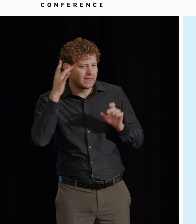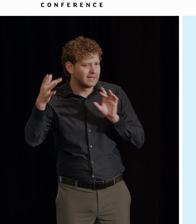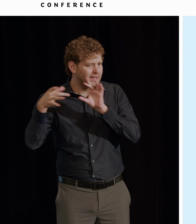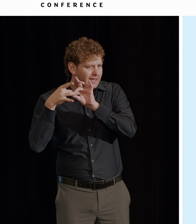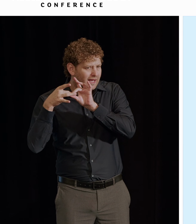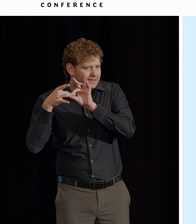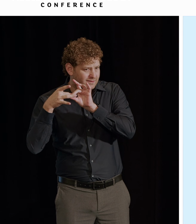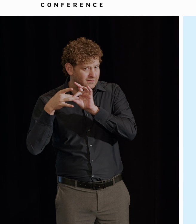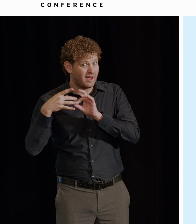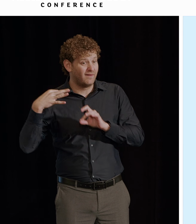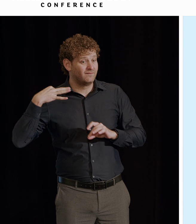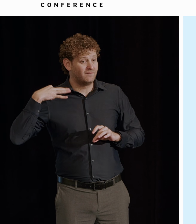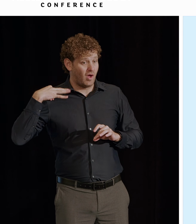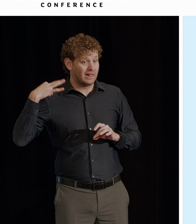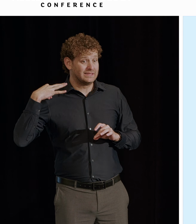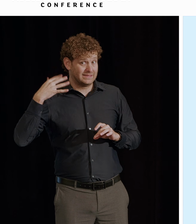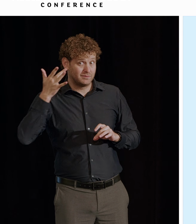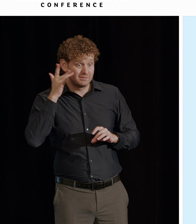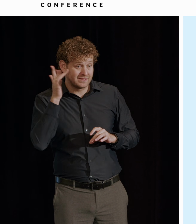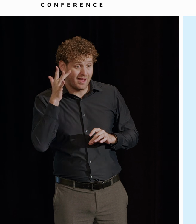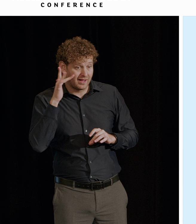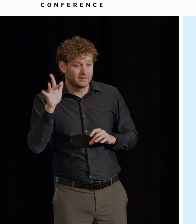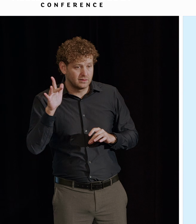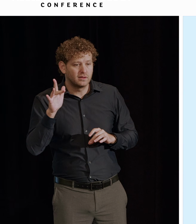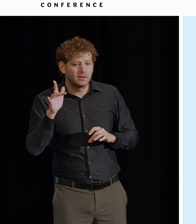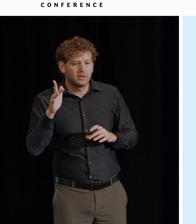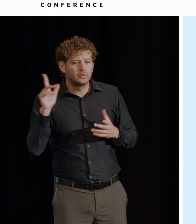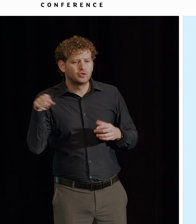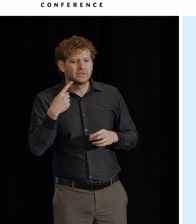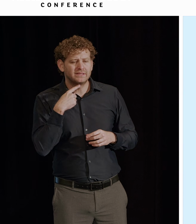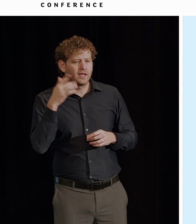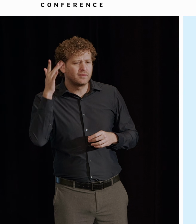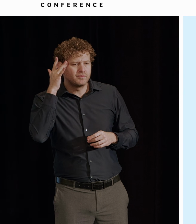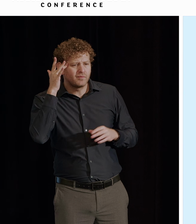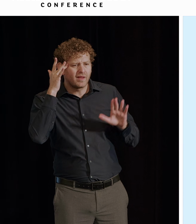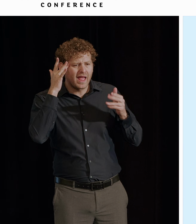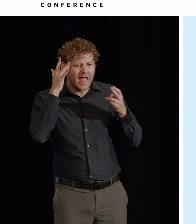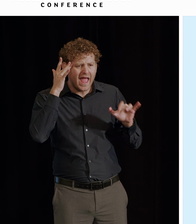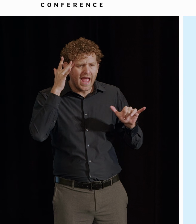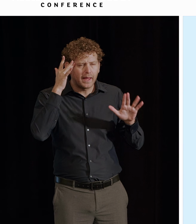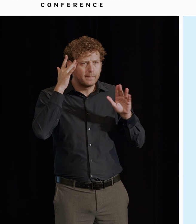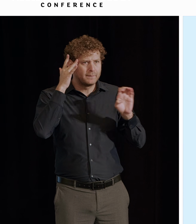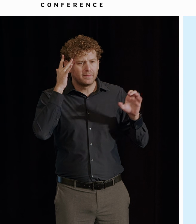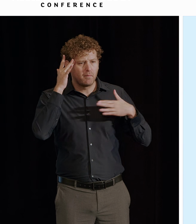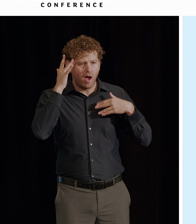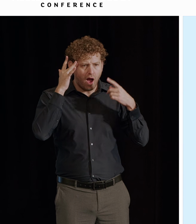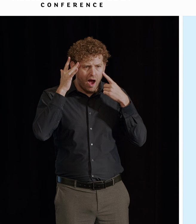They just said, "Hey, Meta, Be My Eyes." And the response was incredible.